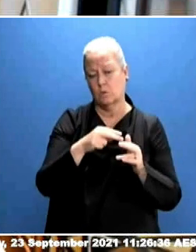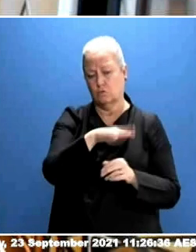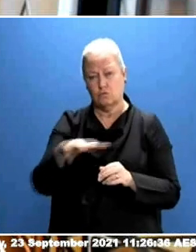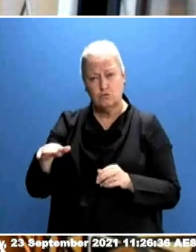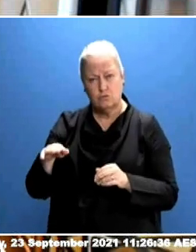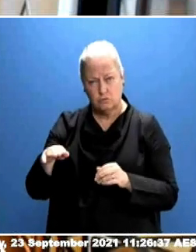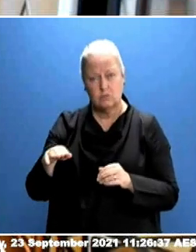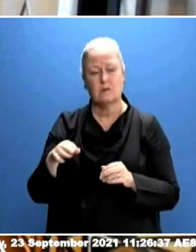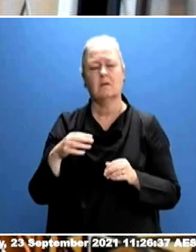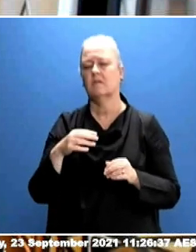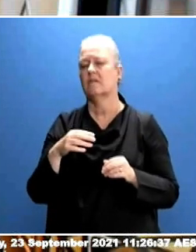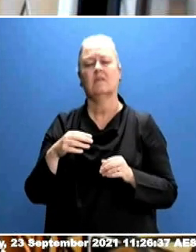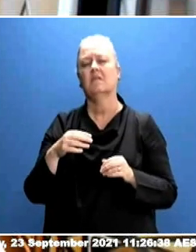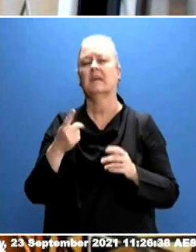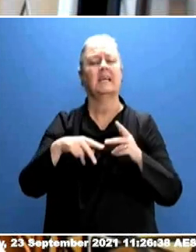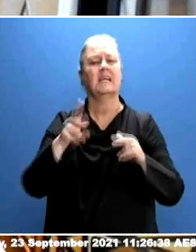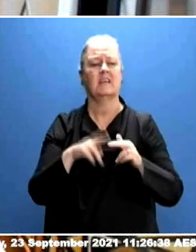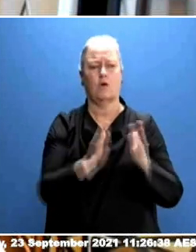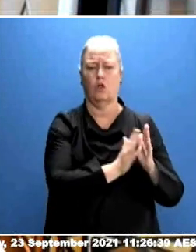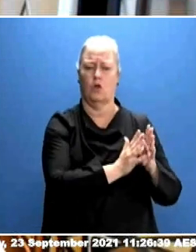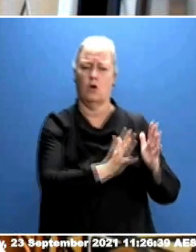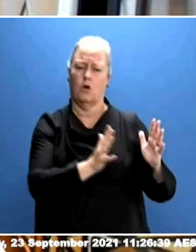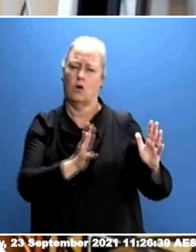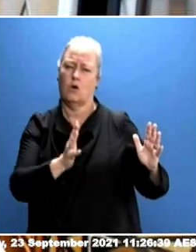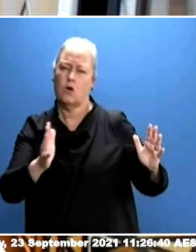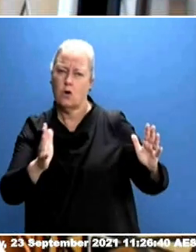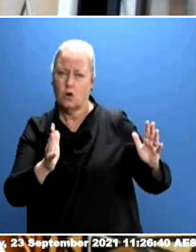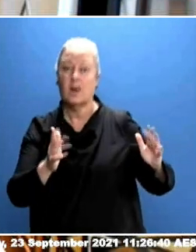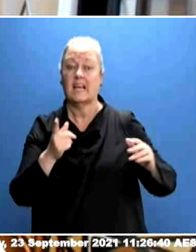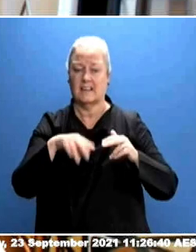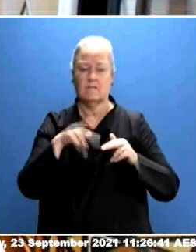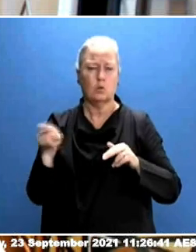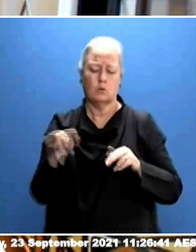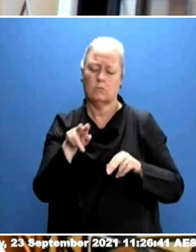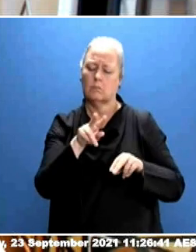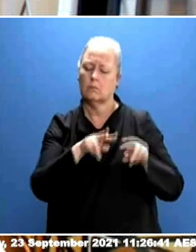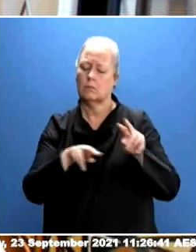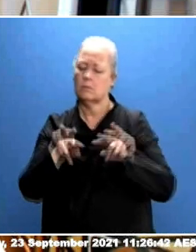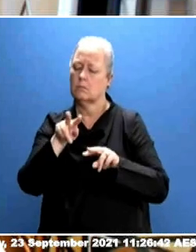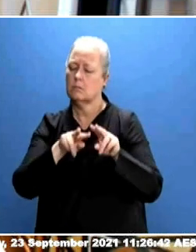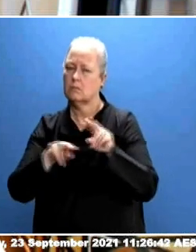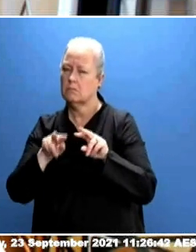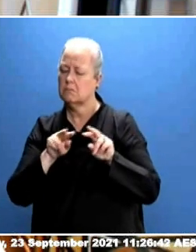like a longitudinal evaluation? The Department's currently drafting